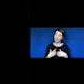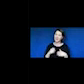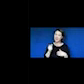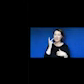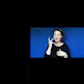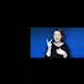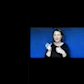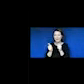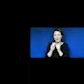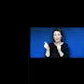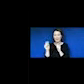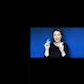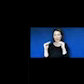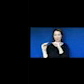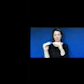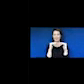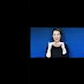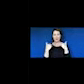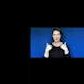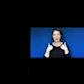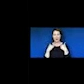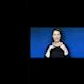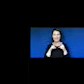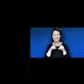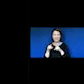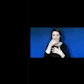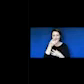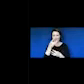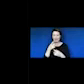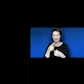Although he is there to work, he still enjoys being around people that have similar interests